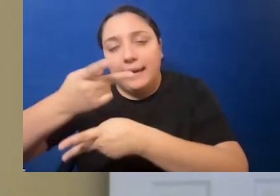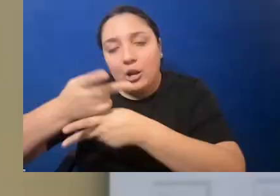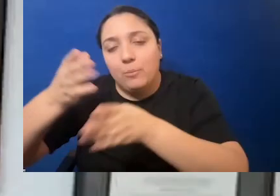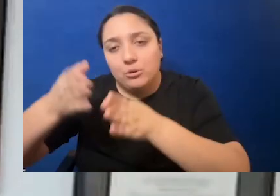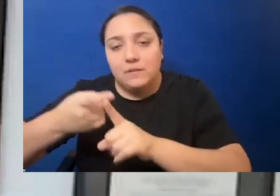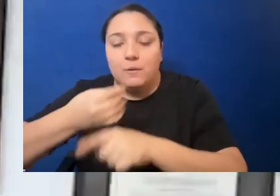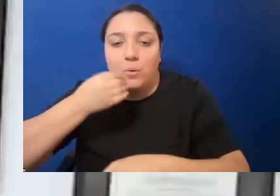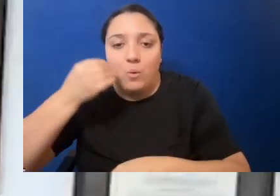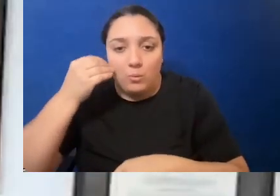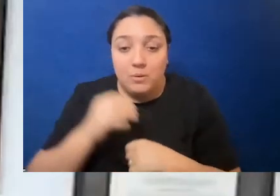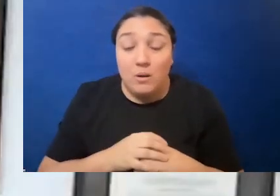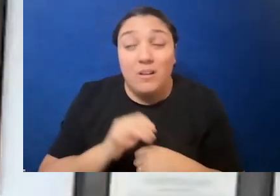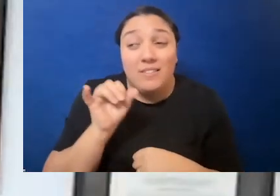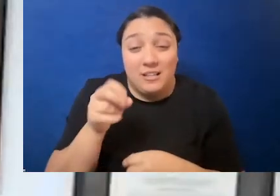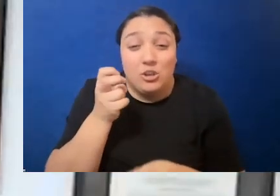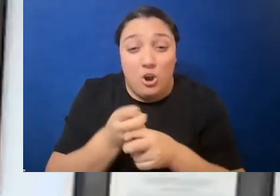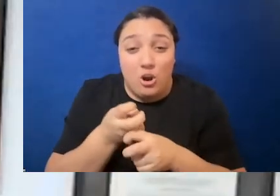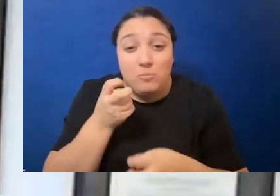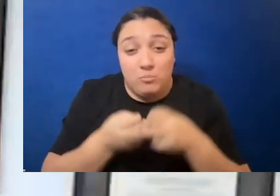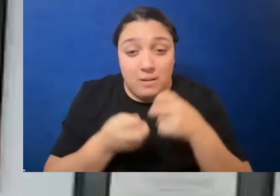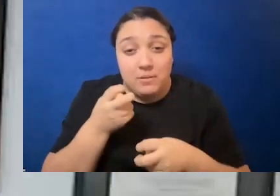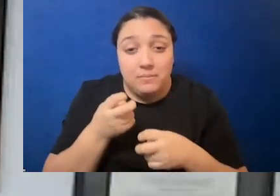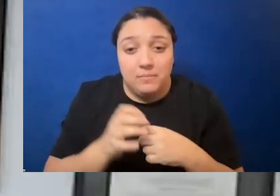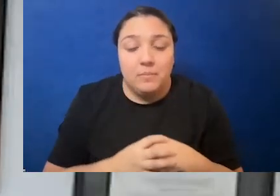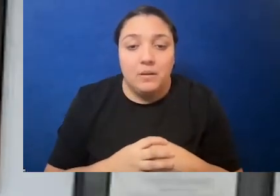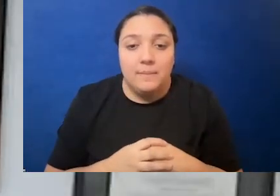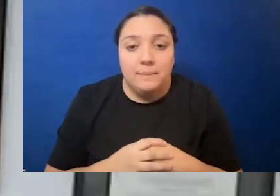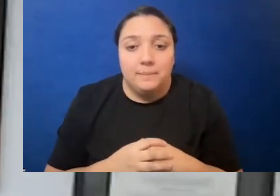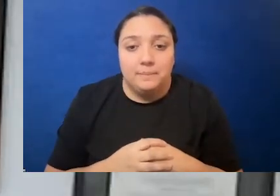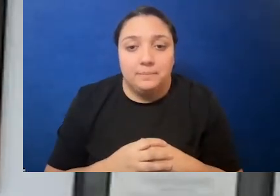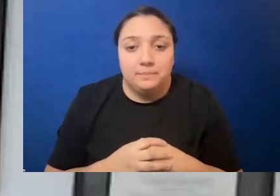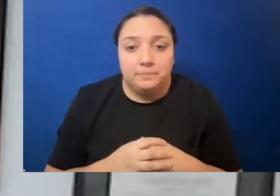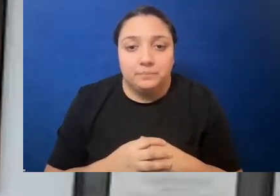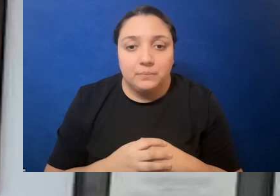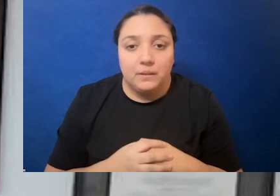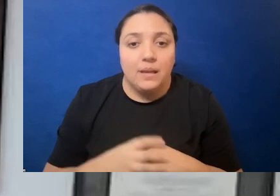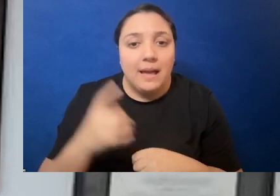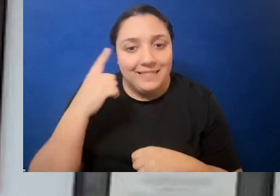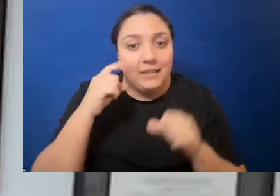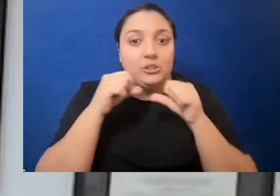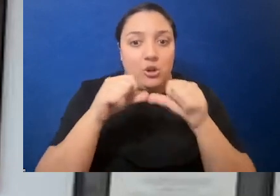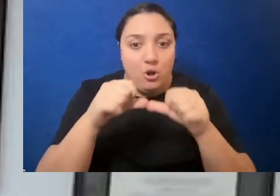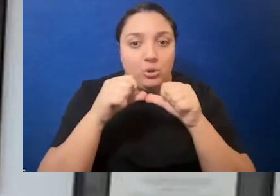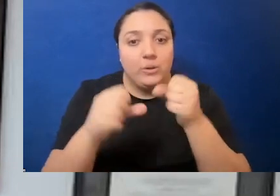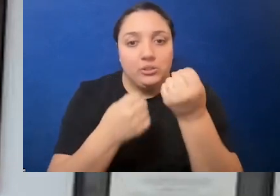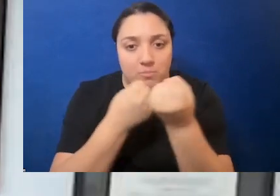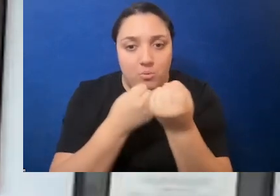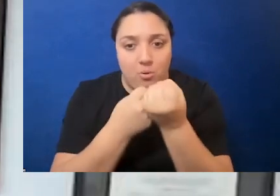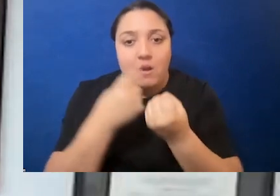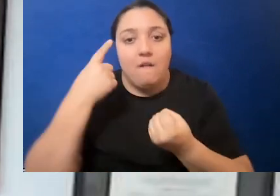THAT IS A REALLY HARD PROBLEM. SHARI CAN JUMP IN TOO. I THINK IT IS ON GOING SUPPORT